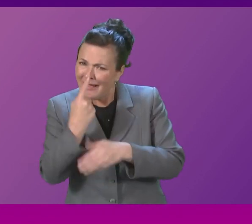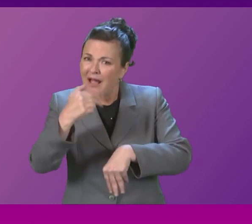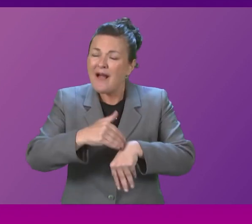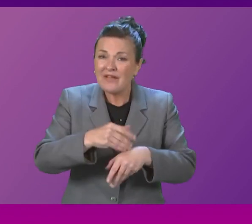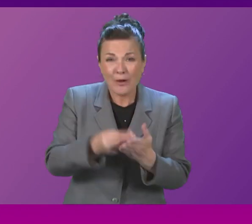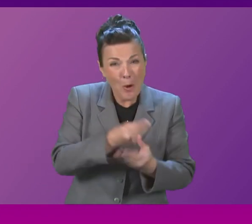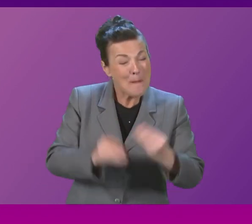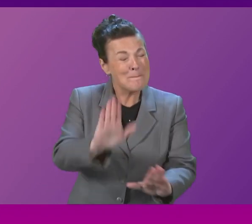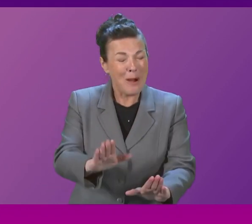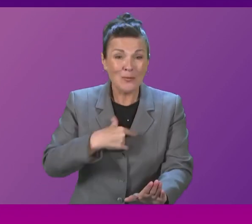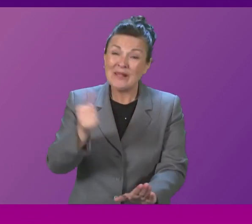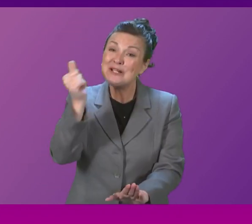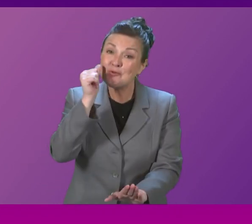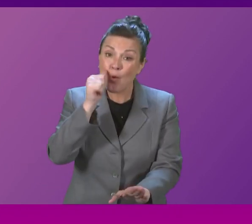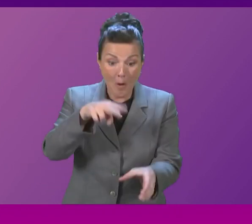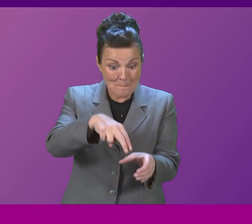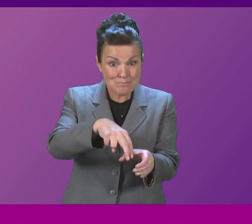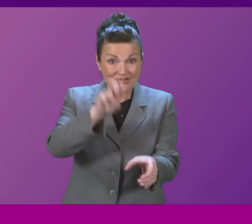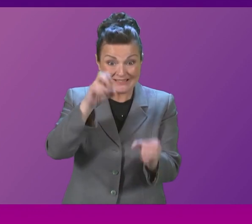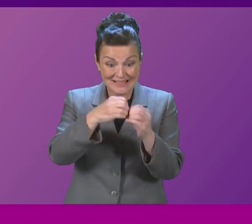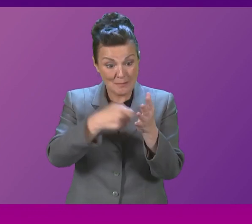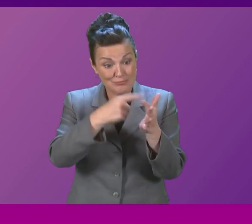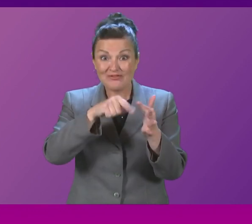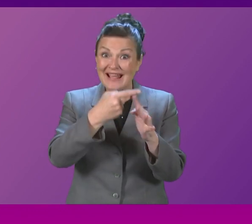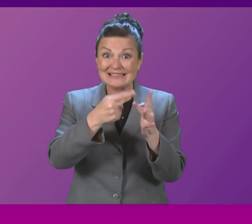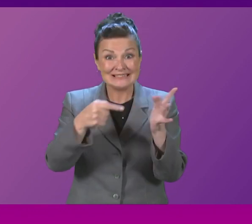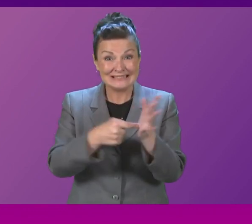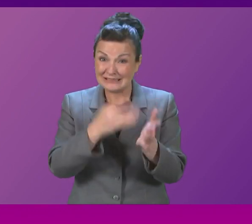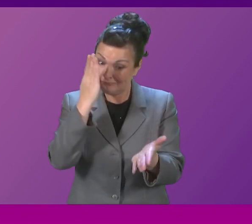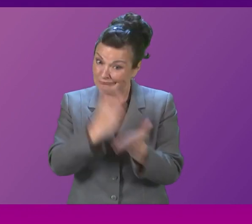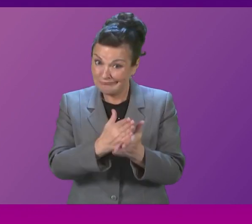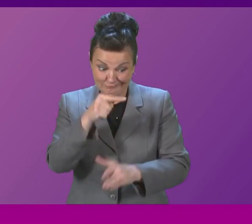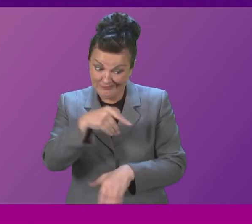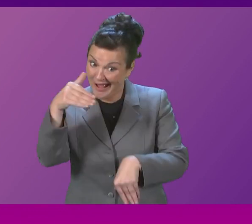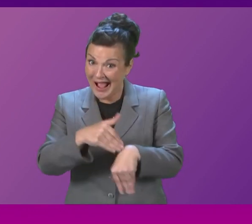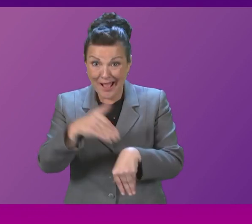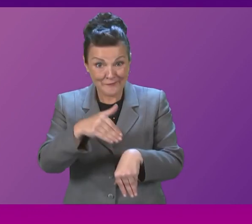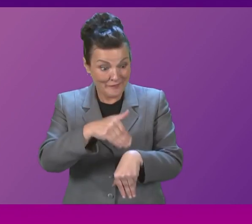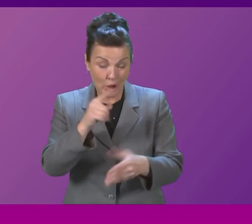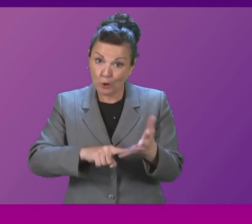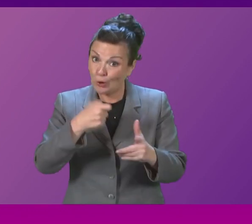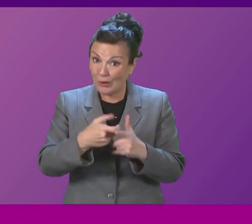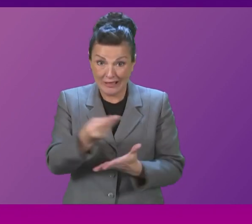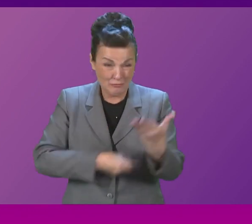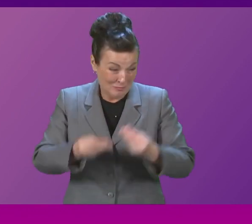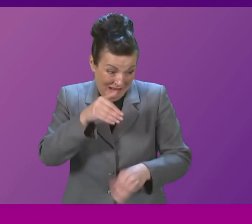Brexit is a long-term and permanent drag on the UK economy; its effects are catastrophic.